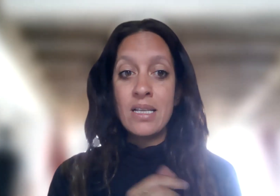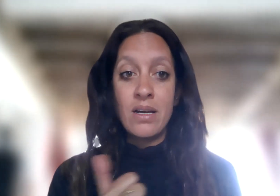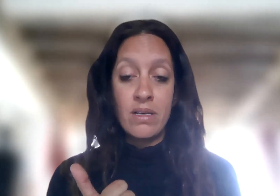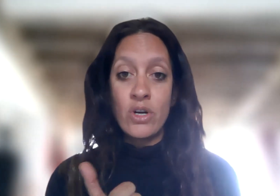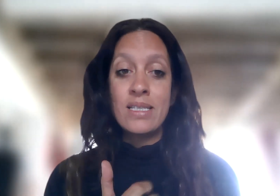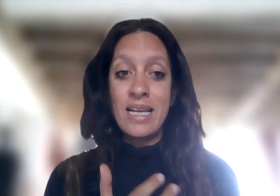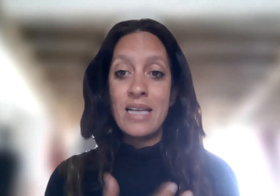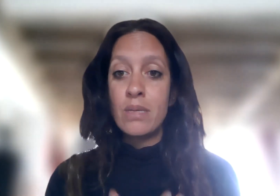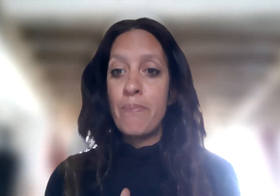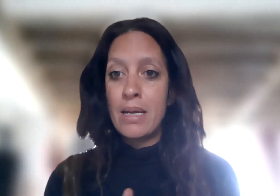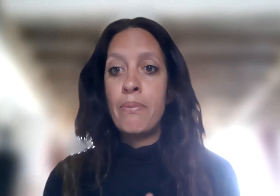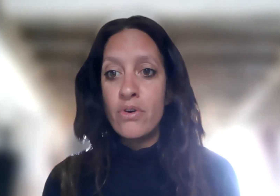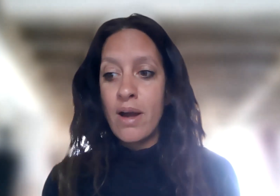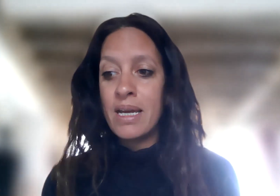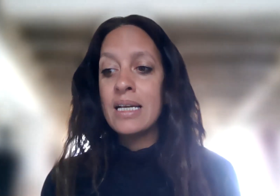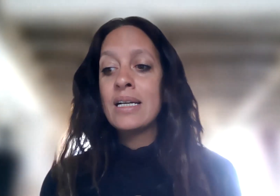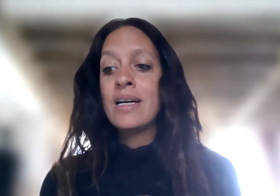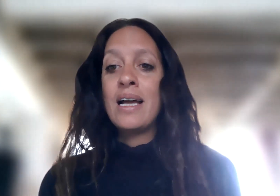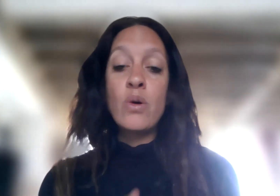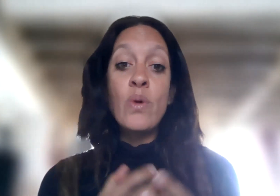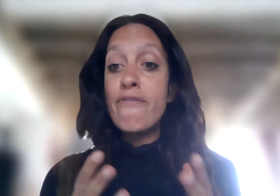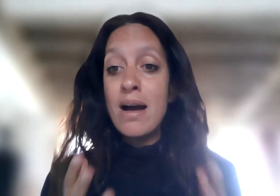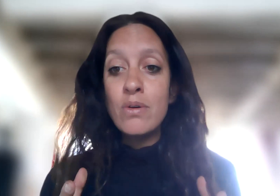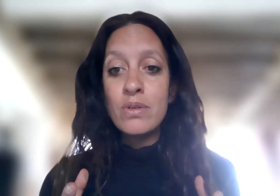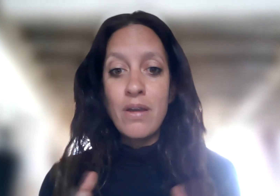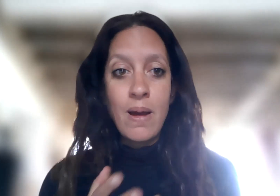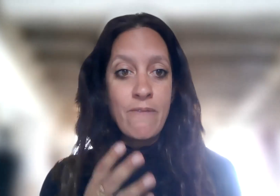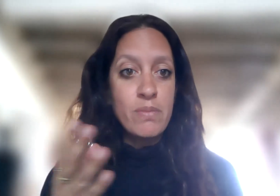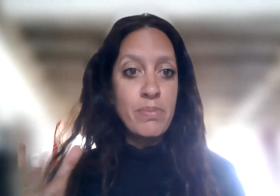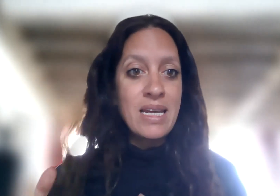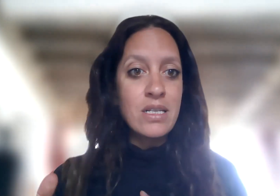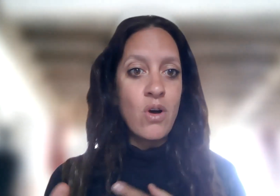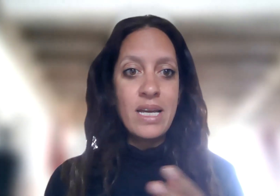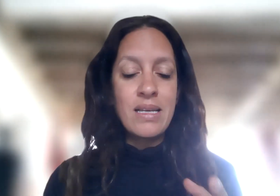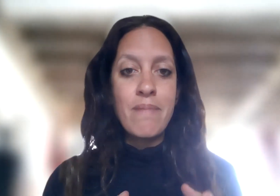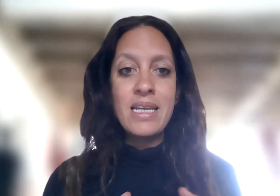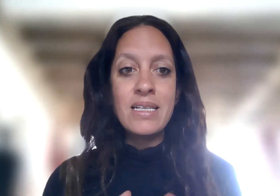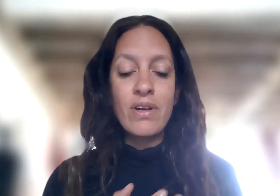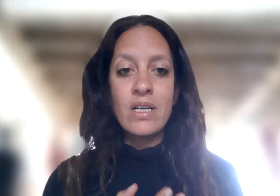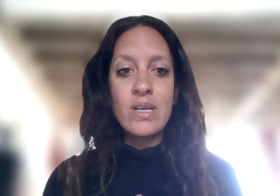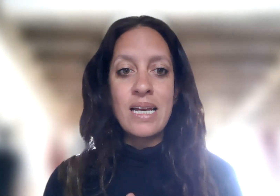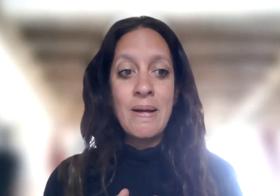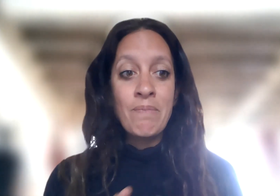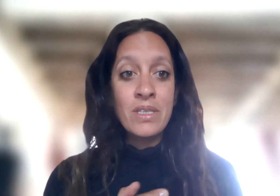desegregated data for the sake of it, are we actually doing something with that data and does it translate into better programming